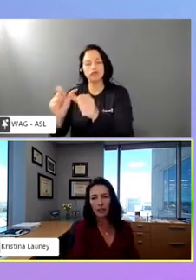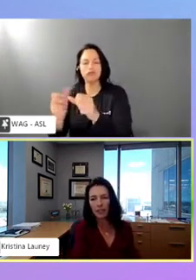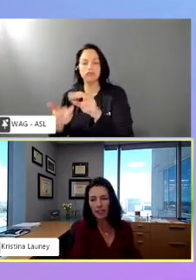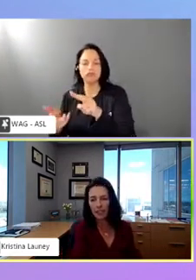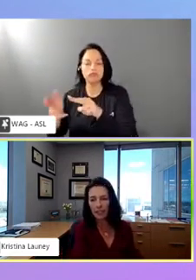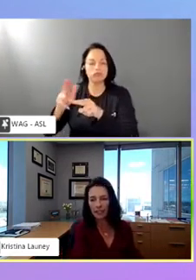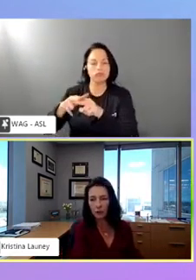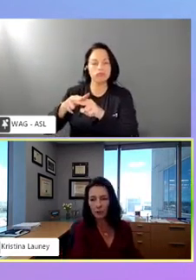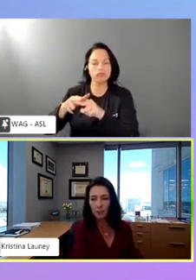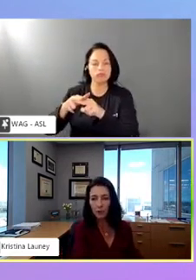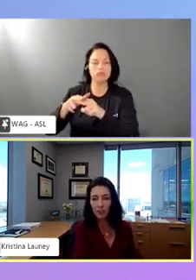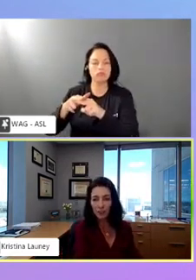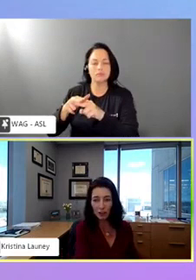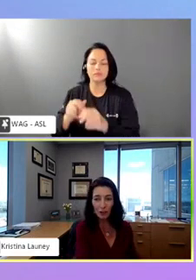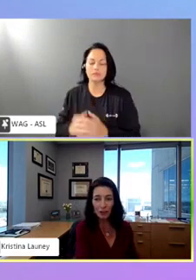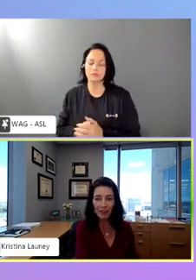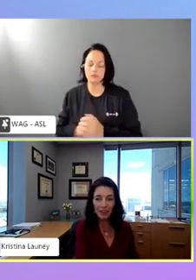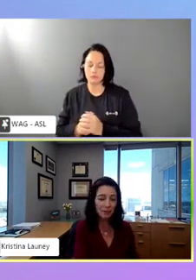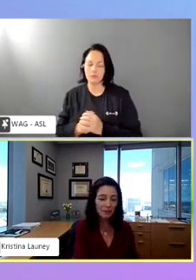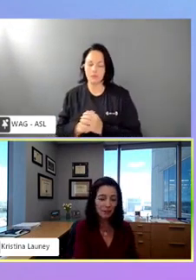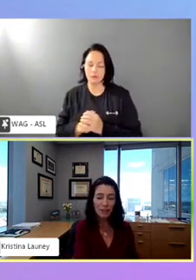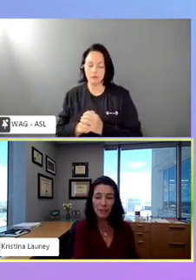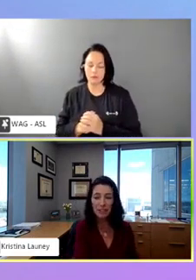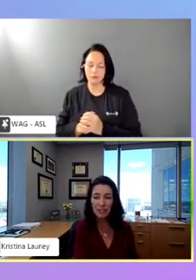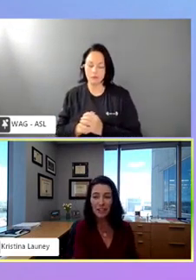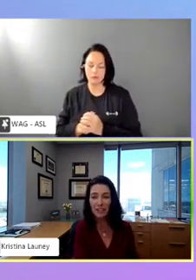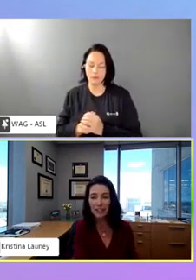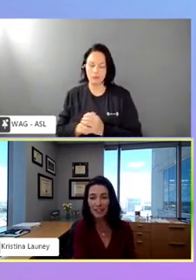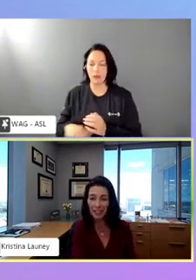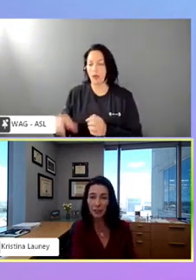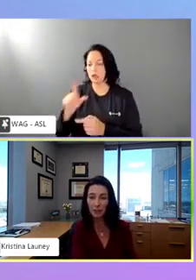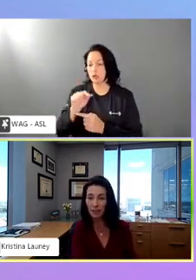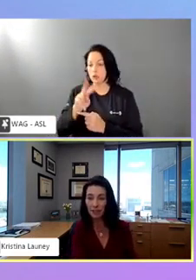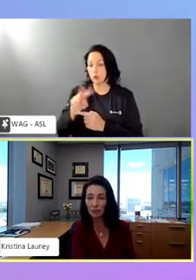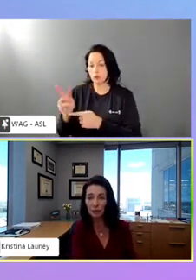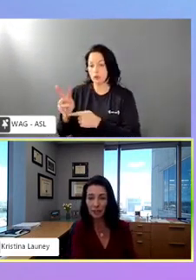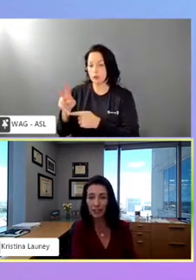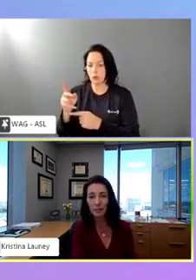statistics every we have seen year over year a consistent